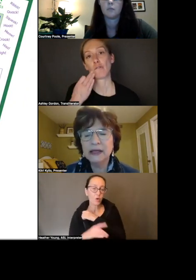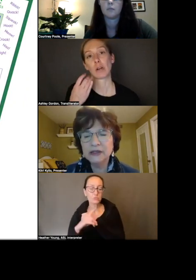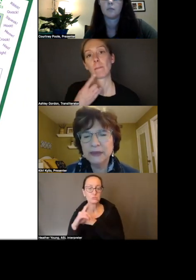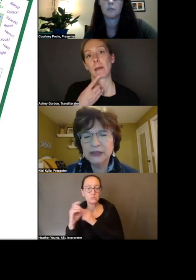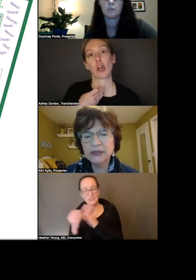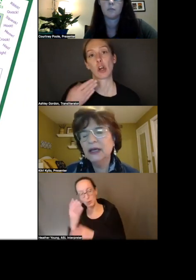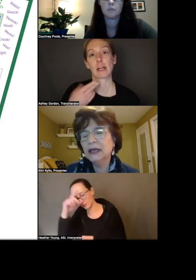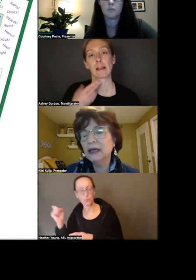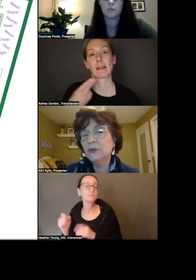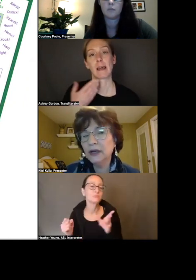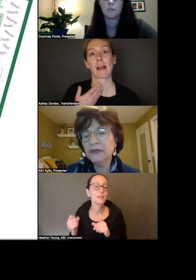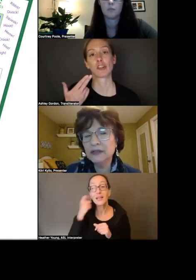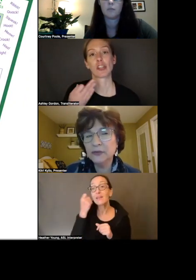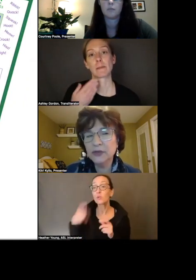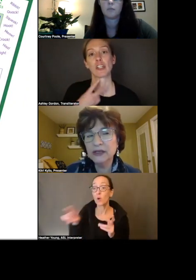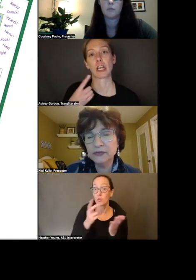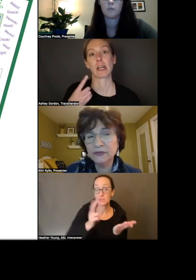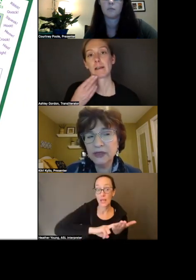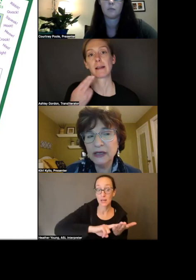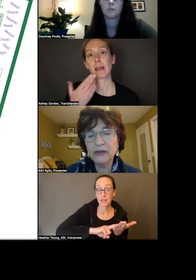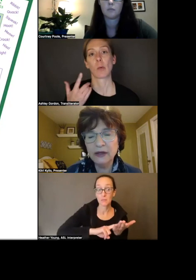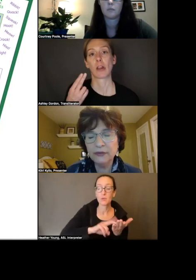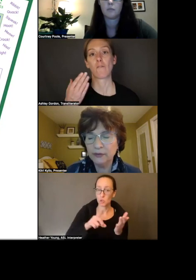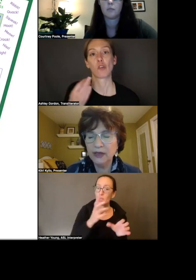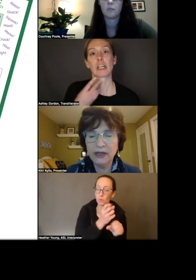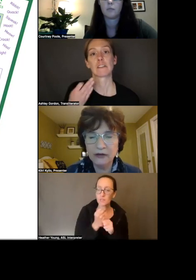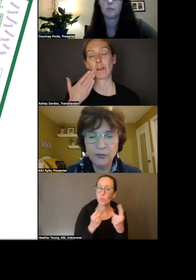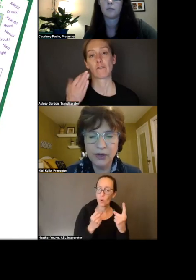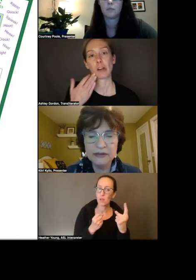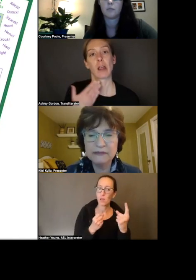that I just mentioned can get one of these four kits for free and the other three at half price.